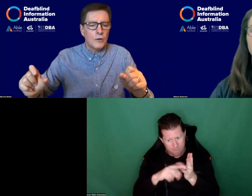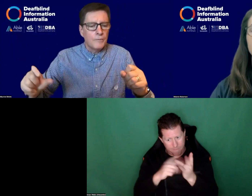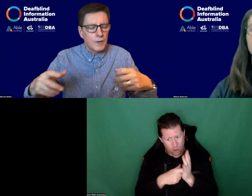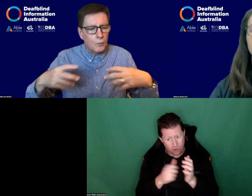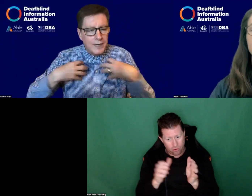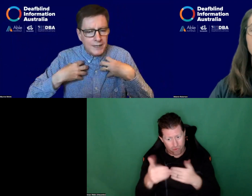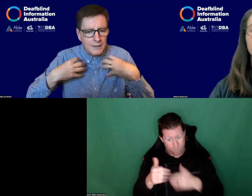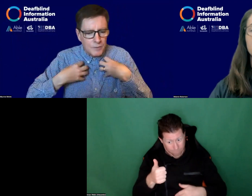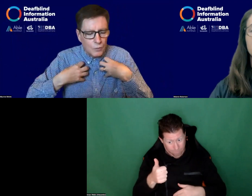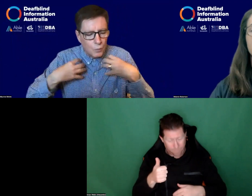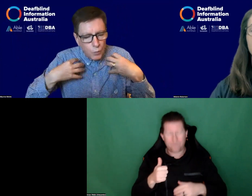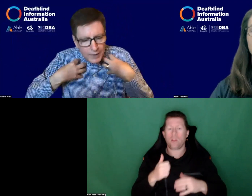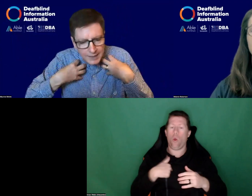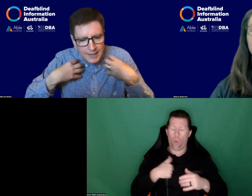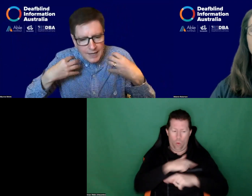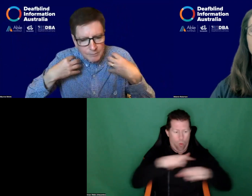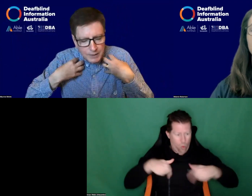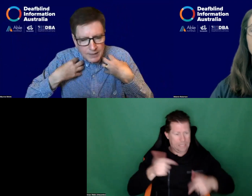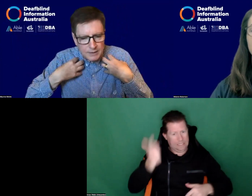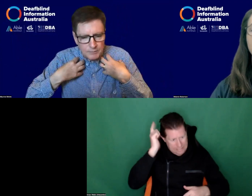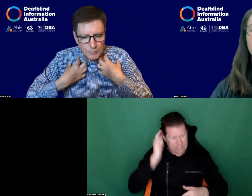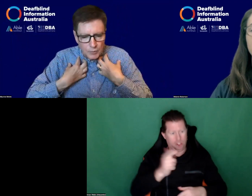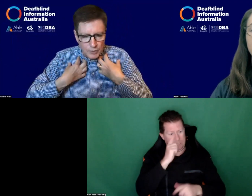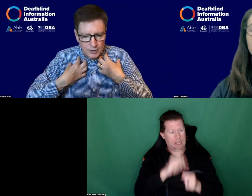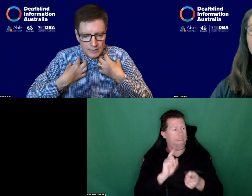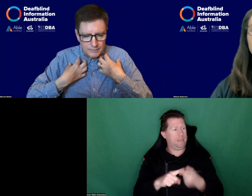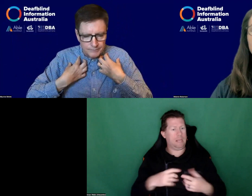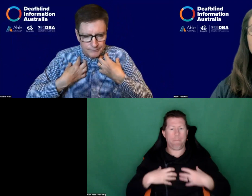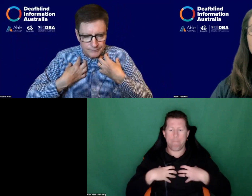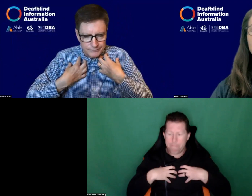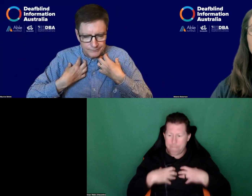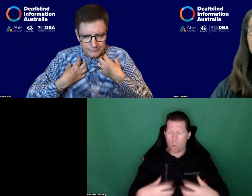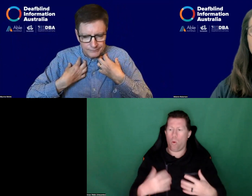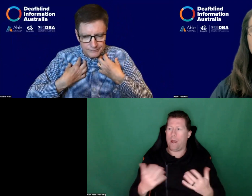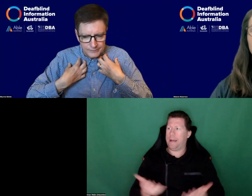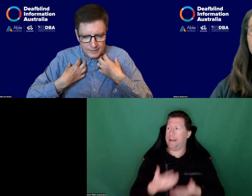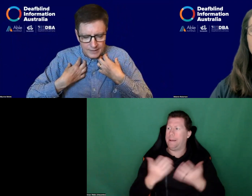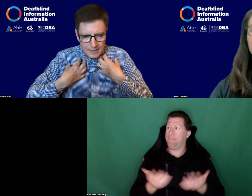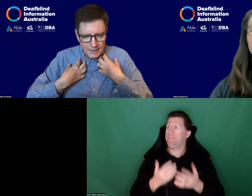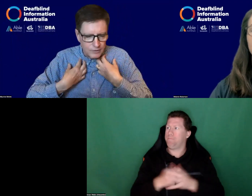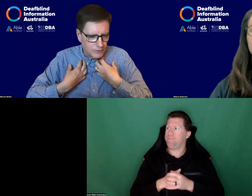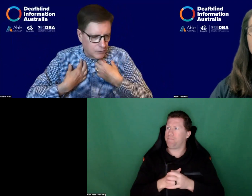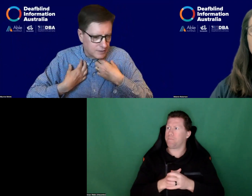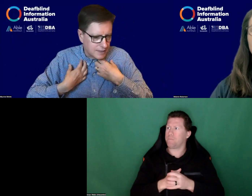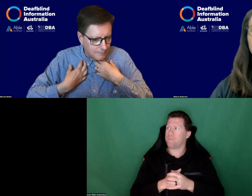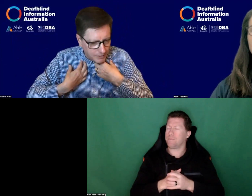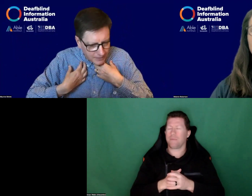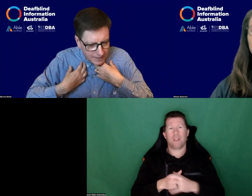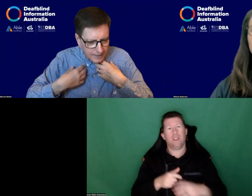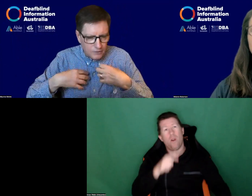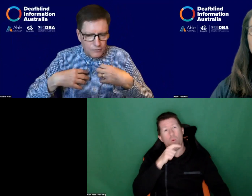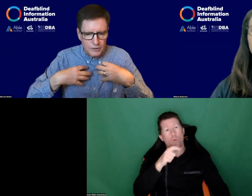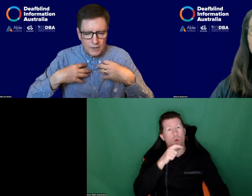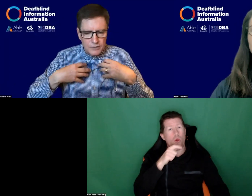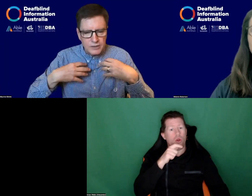So we can be more - I don't know if the word is empathetic.